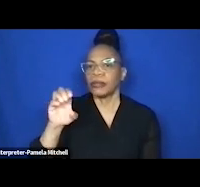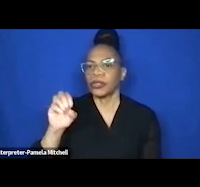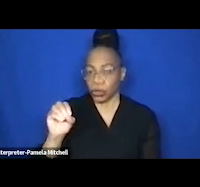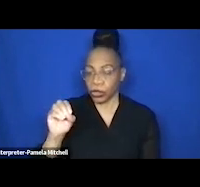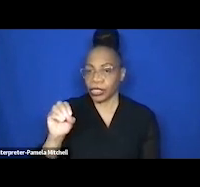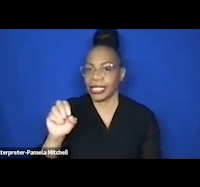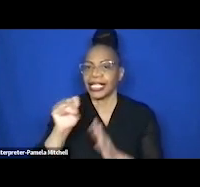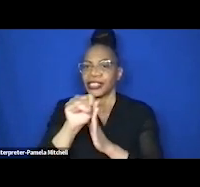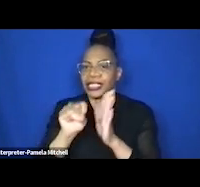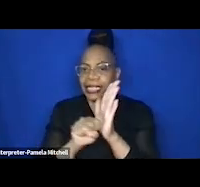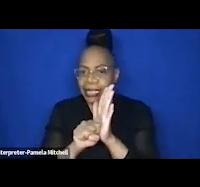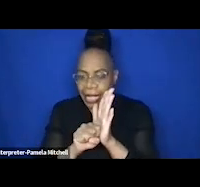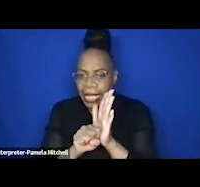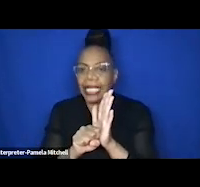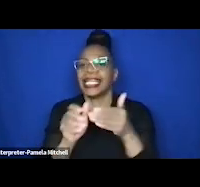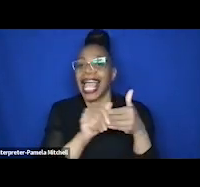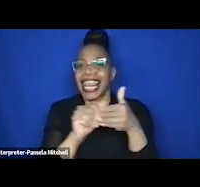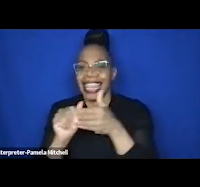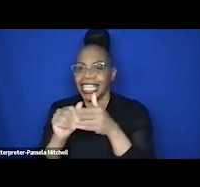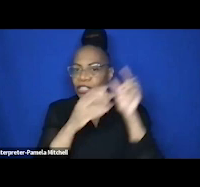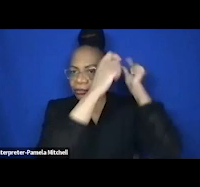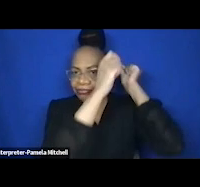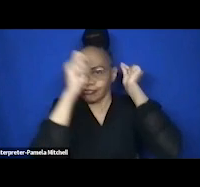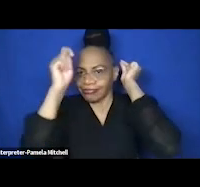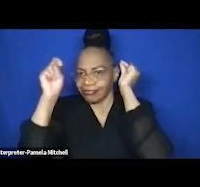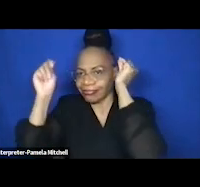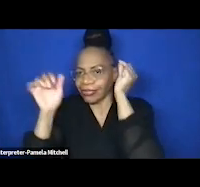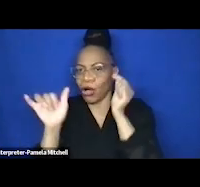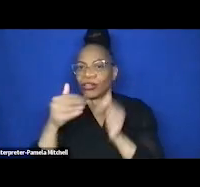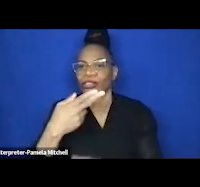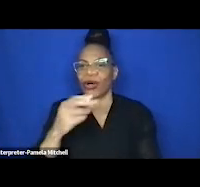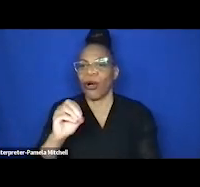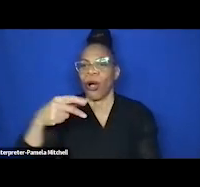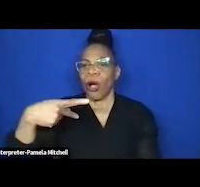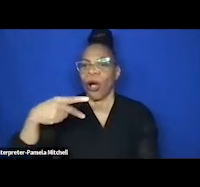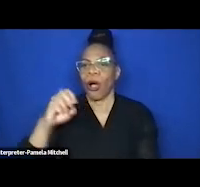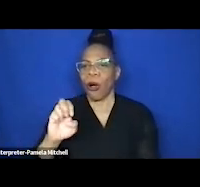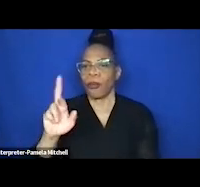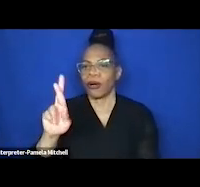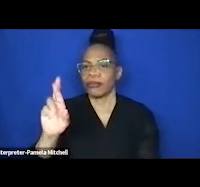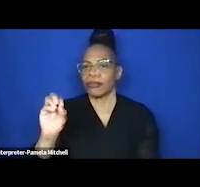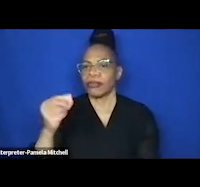So she wears a lot of hats. Hope Rogers, the director of system change at the Texas Homeless Network,